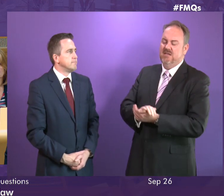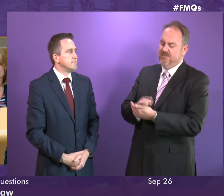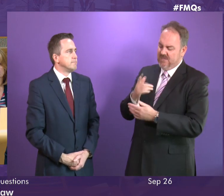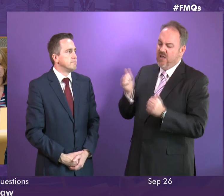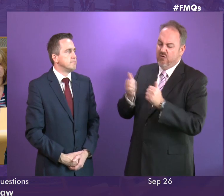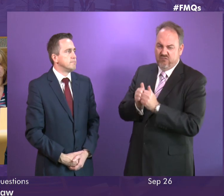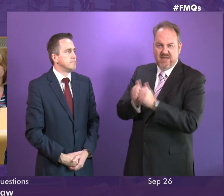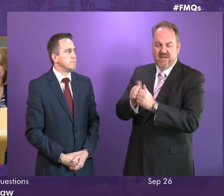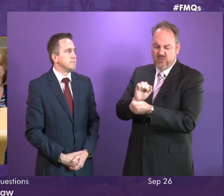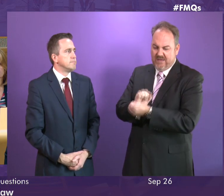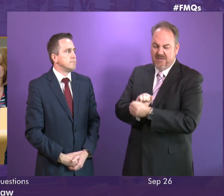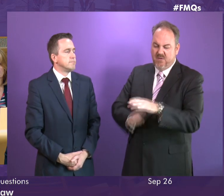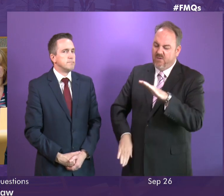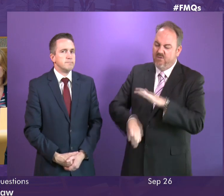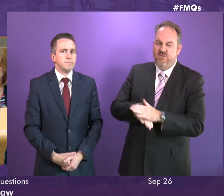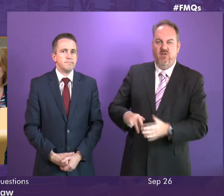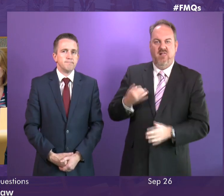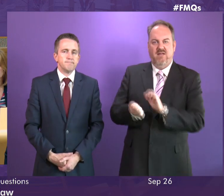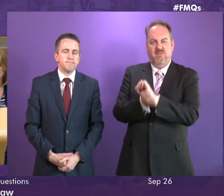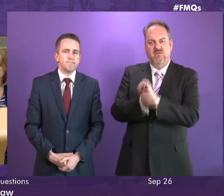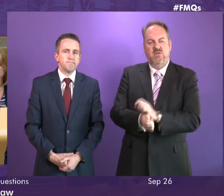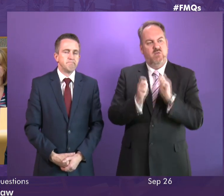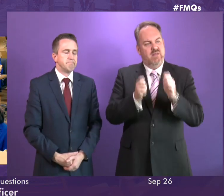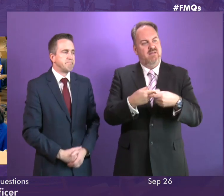whole-life custody and to give victims the justice that they deserve.